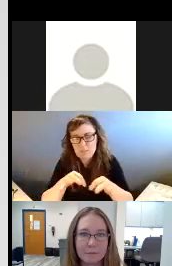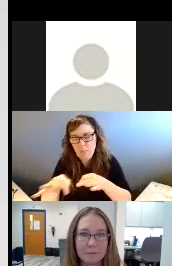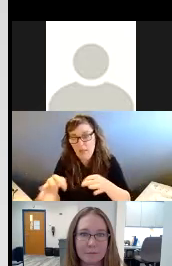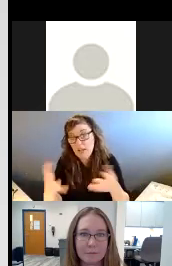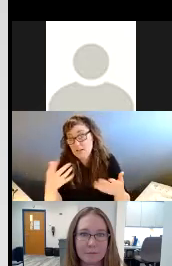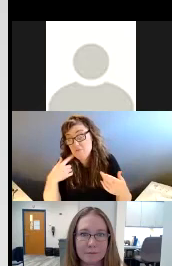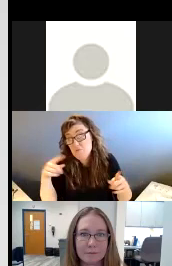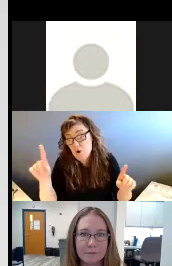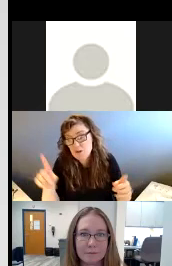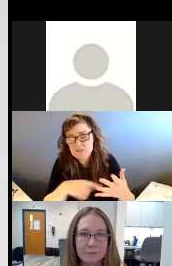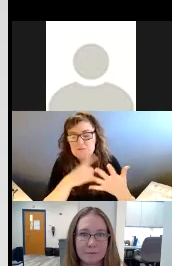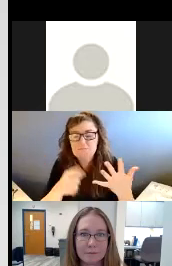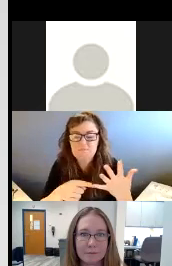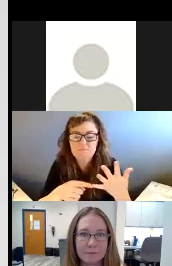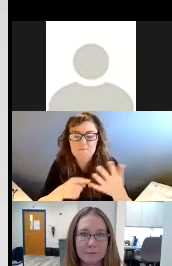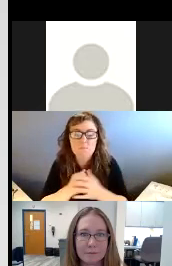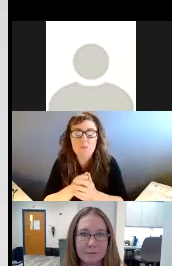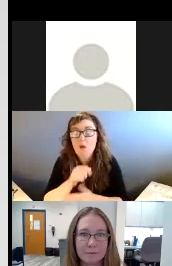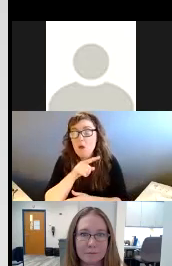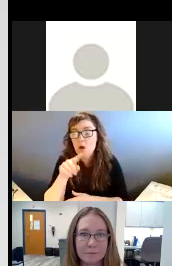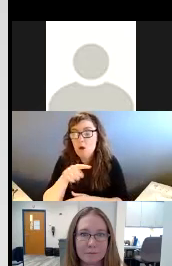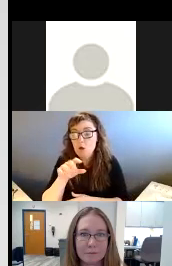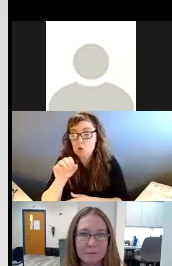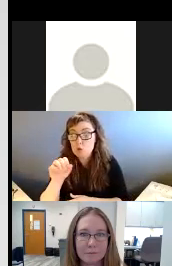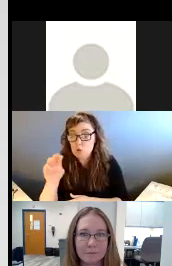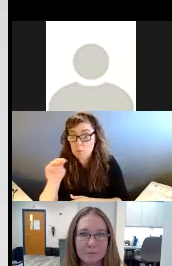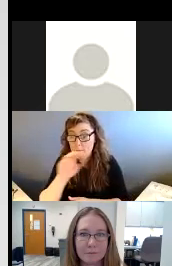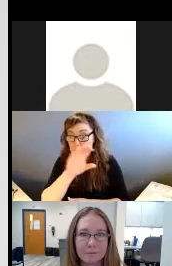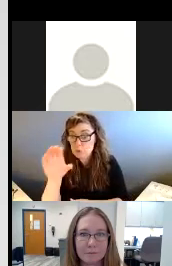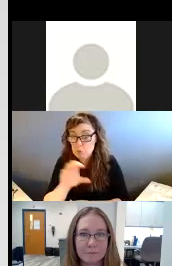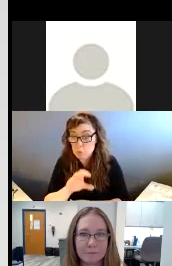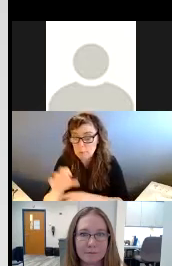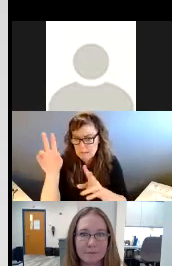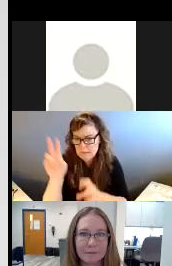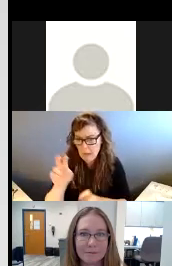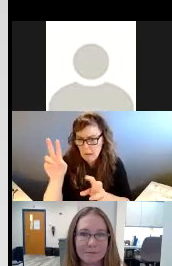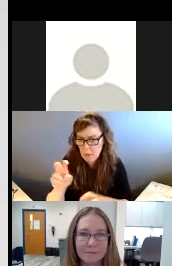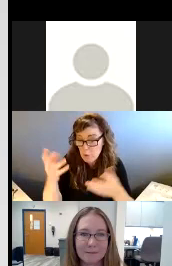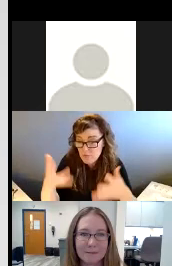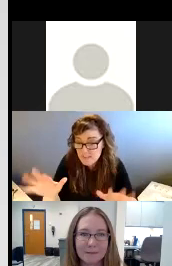ARE THEY ABLE TO DOWNLOAD THE ZOOM APP TO THEIR DEVICE? IT'S BEEN A WHOLE YEAR OF ALL THIS, ALMOST OVER A